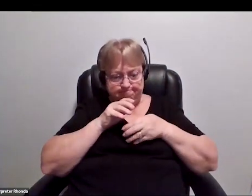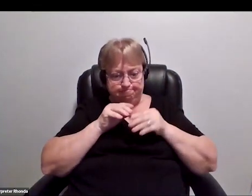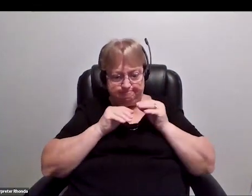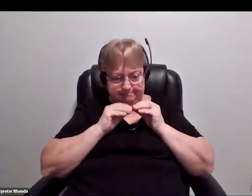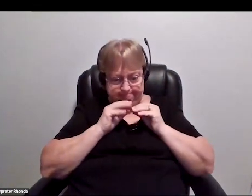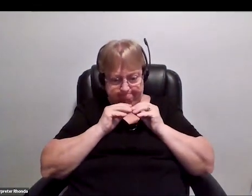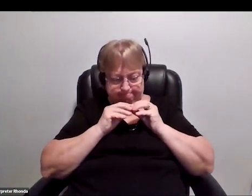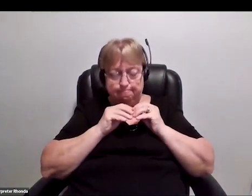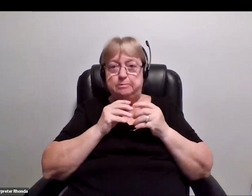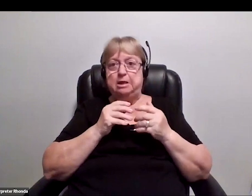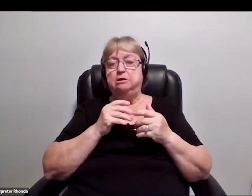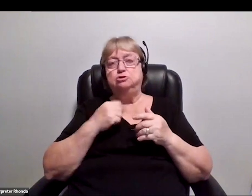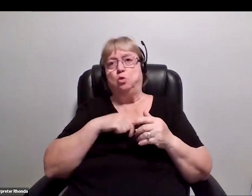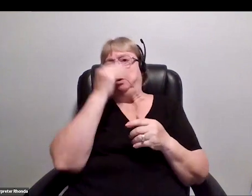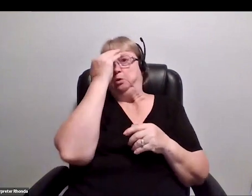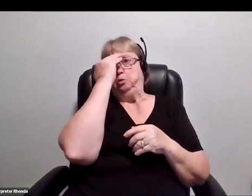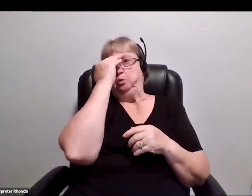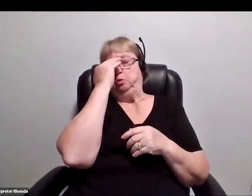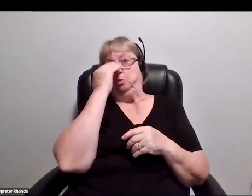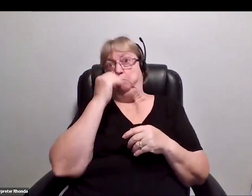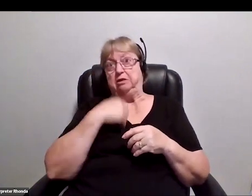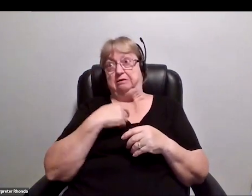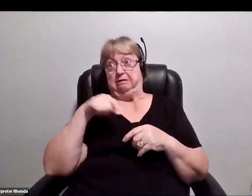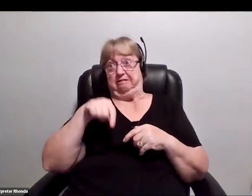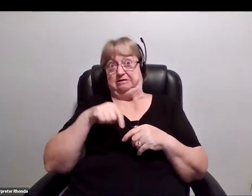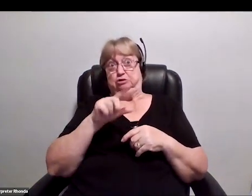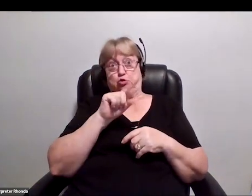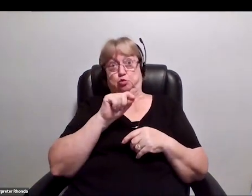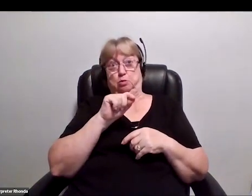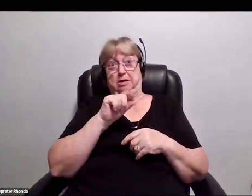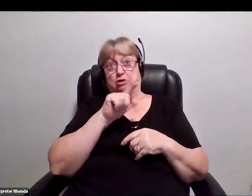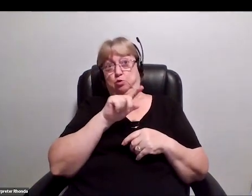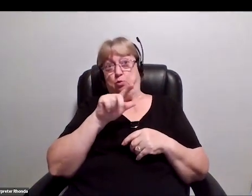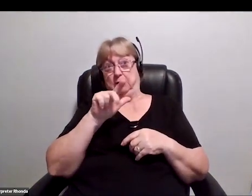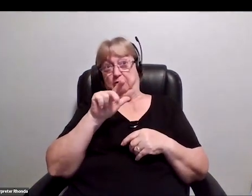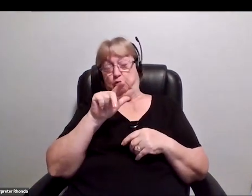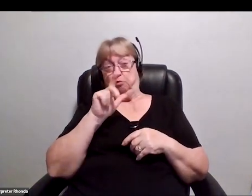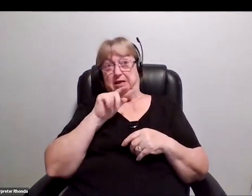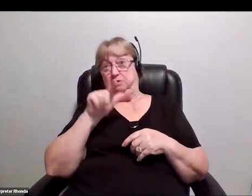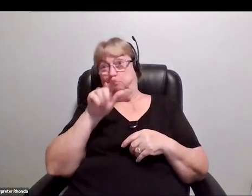We knew going into this eclipse, the '23, '24 eclipses, that we wanted to build several hundred of these.